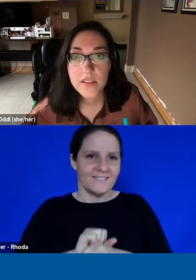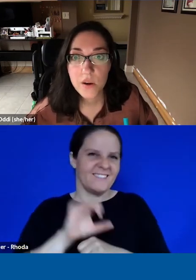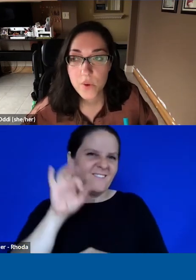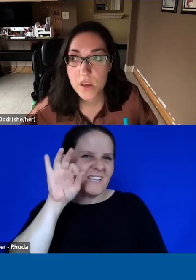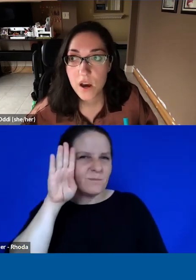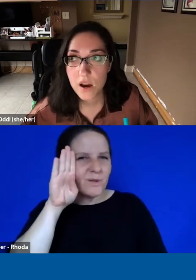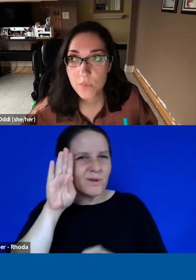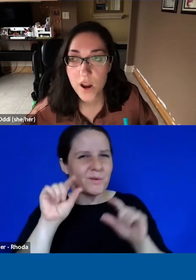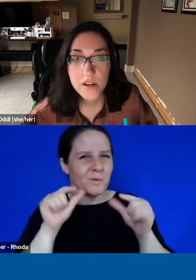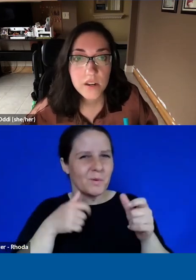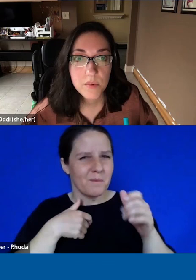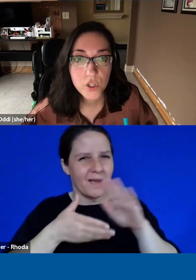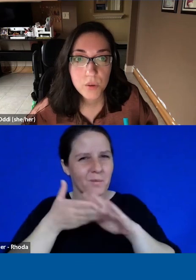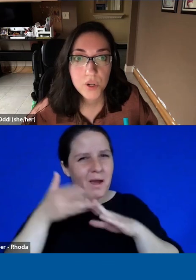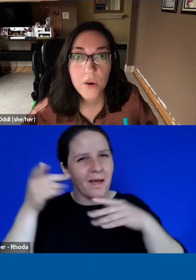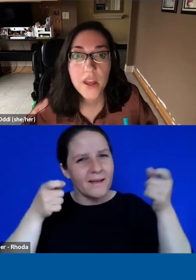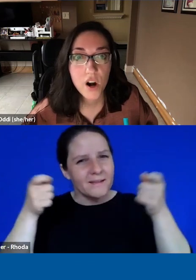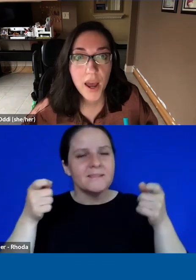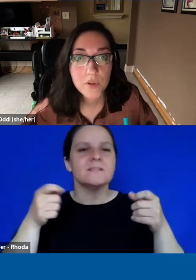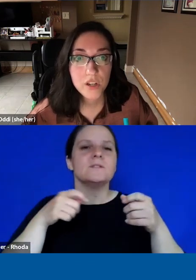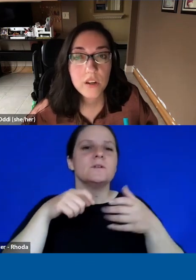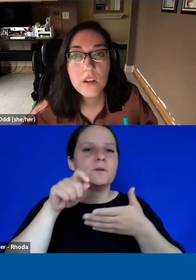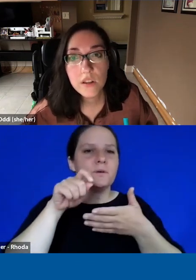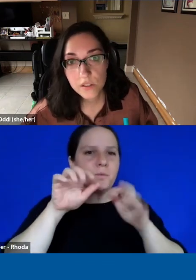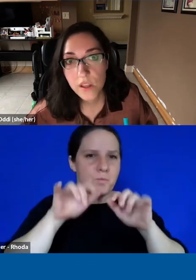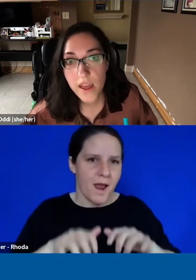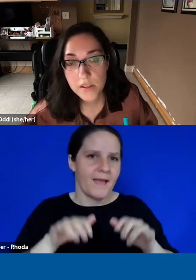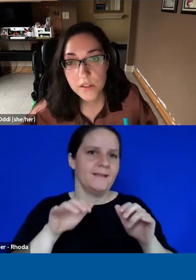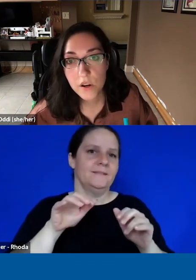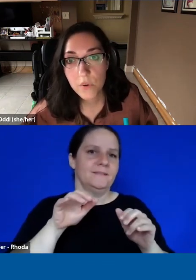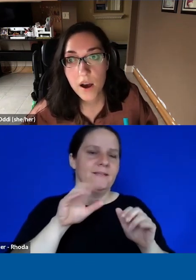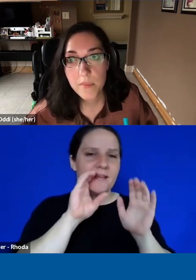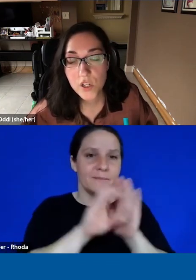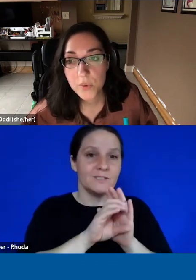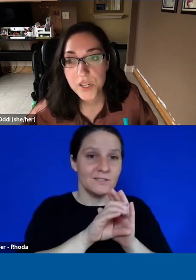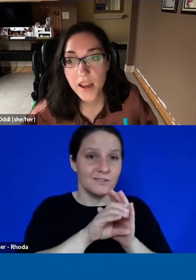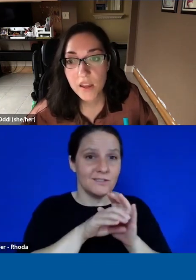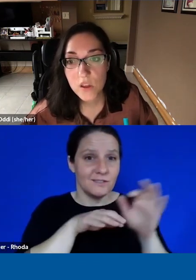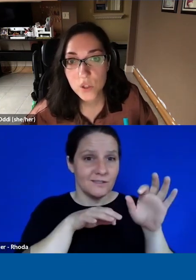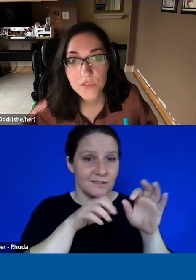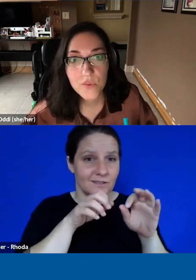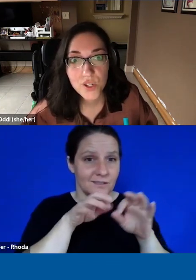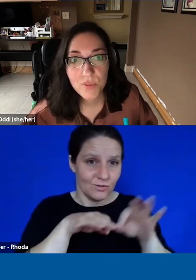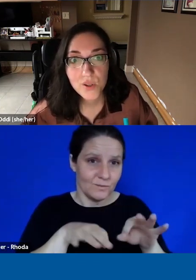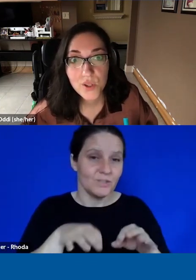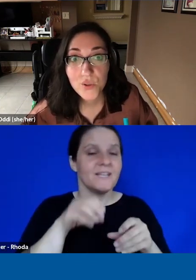is that we write an image description out in the caption and make sure we're tagging the user of the original post too